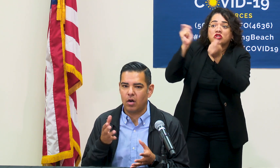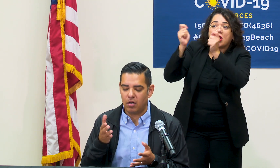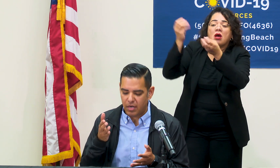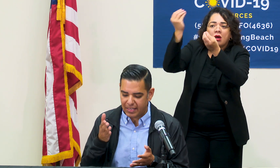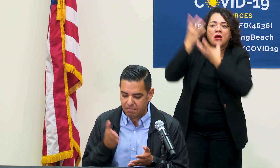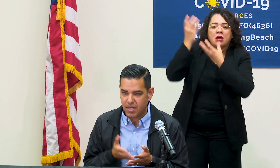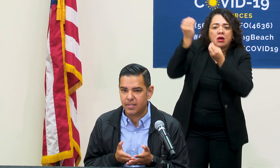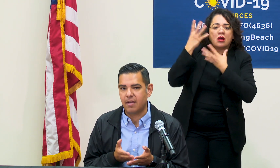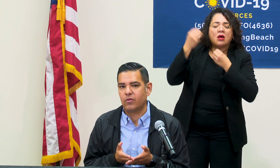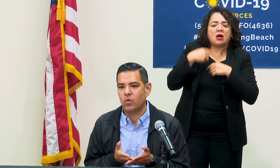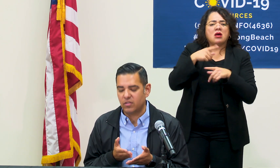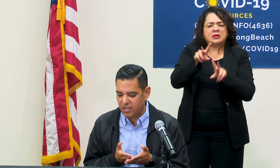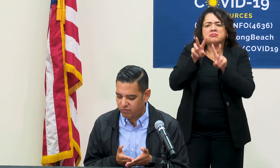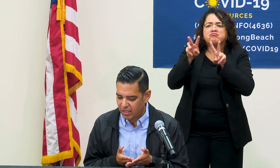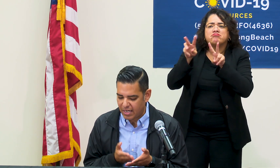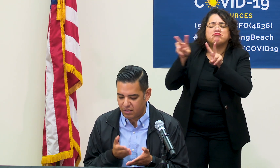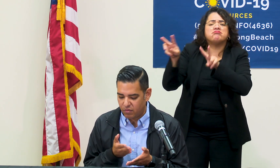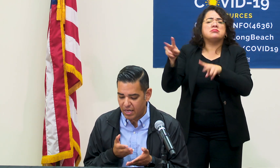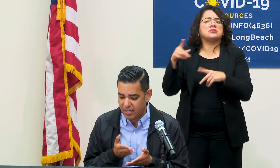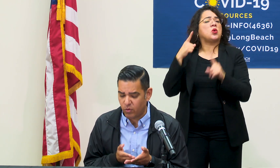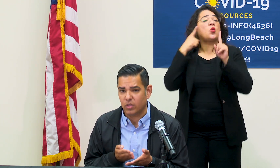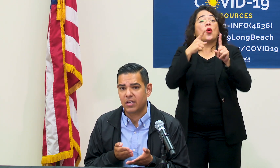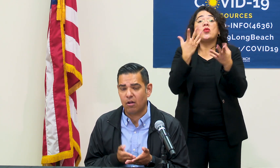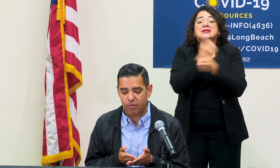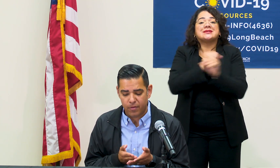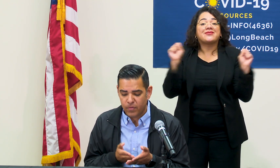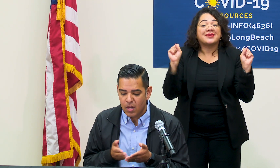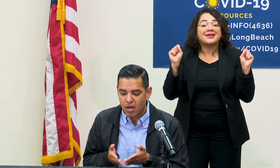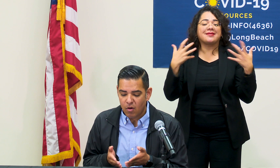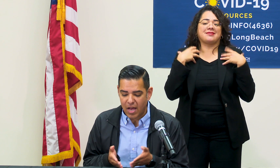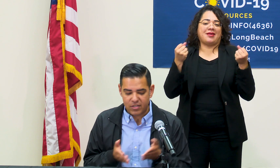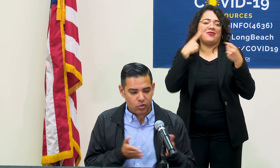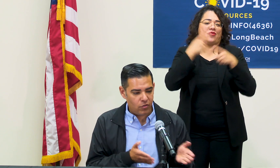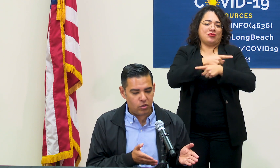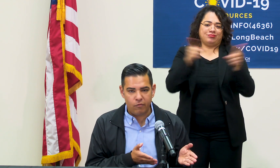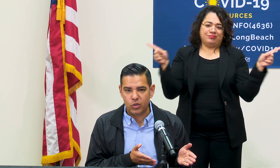committed to everyone safety and to everyone's health. As I turn this over to